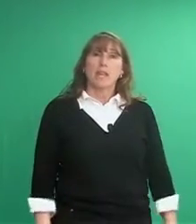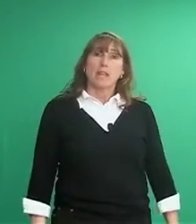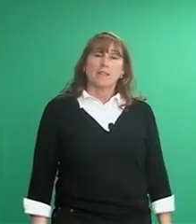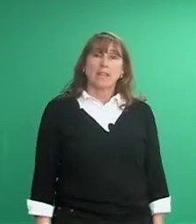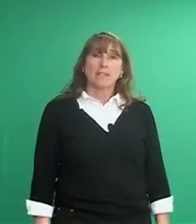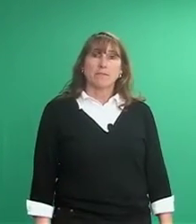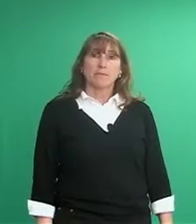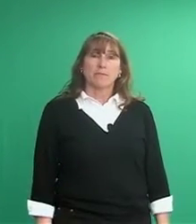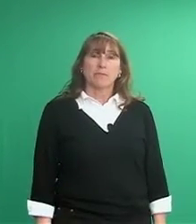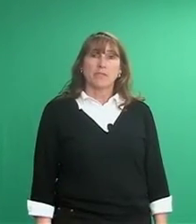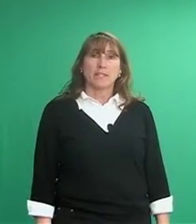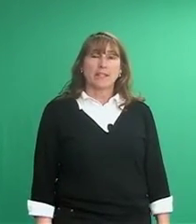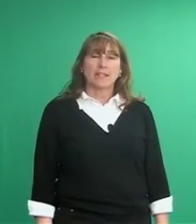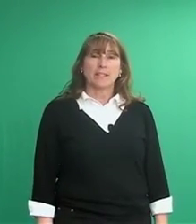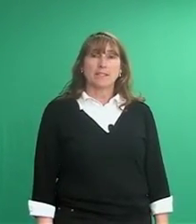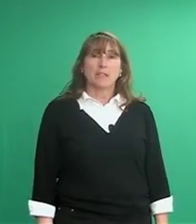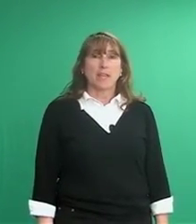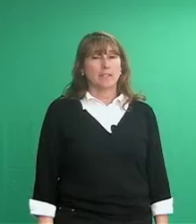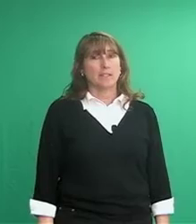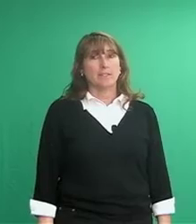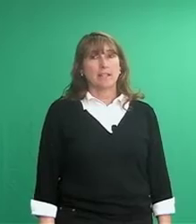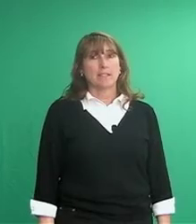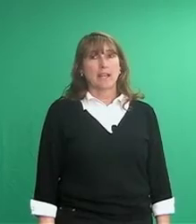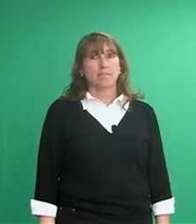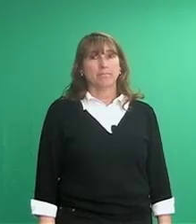That's it for this lesson, and until next time